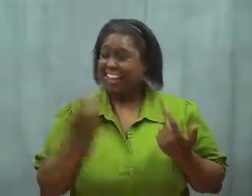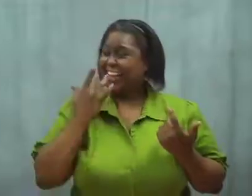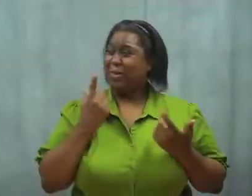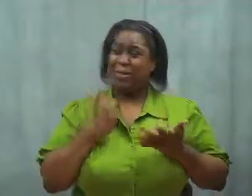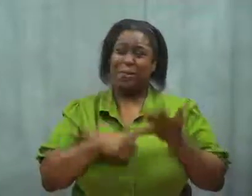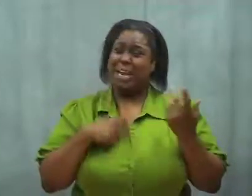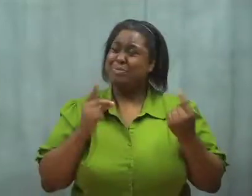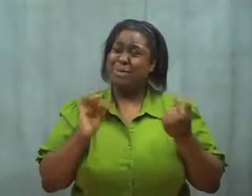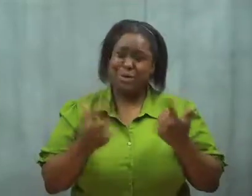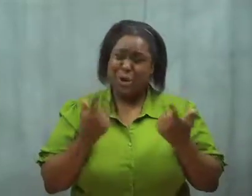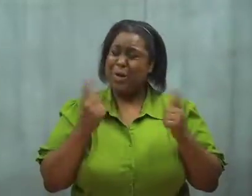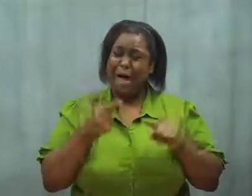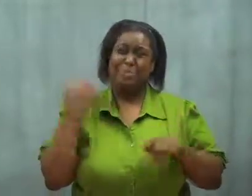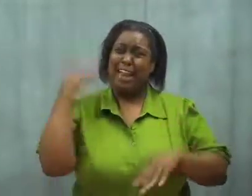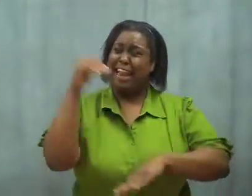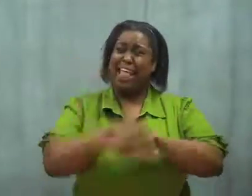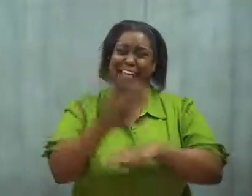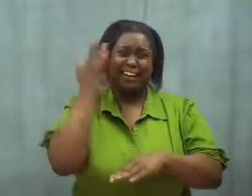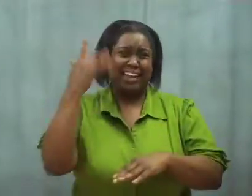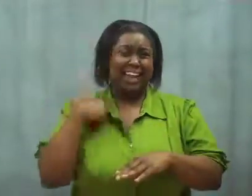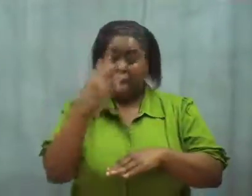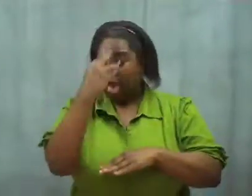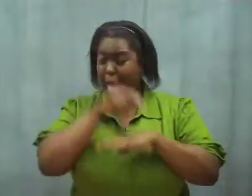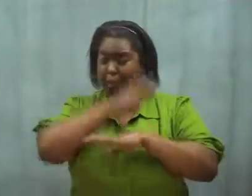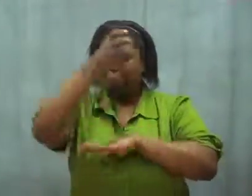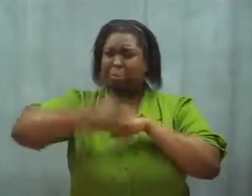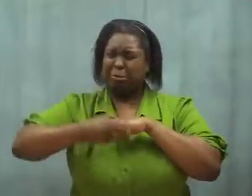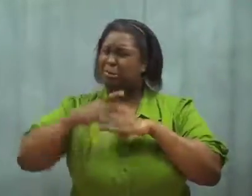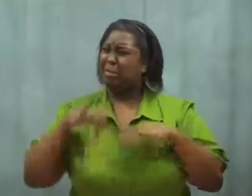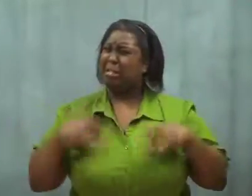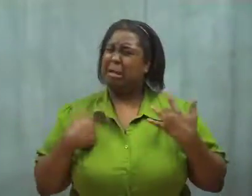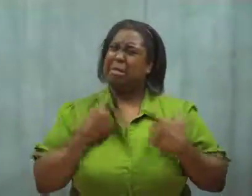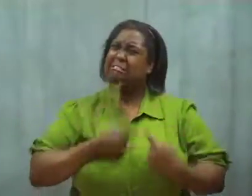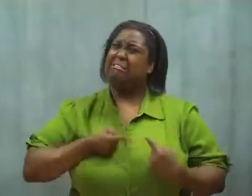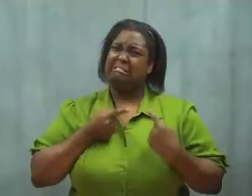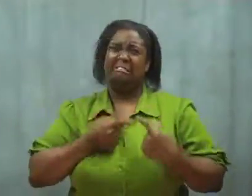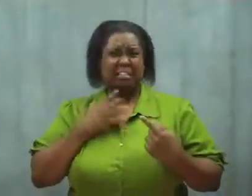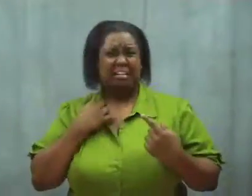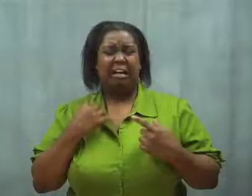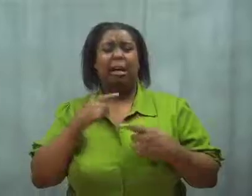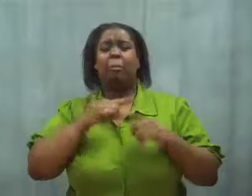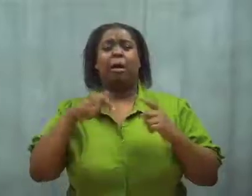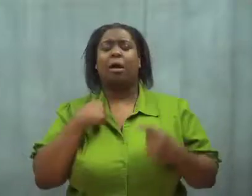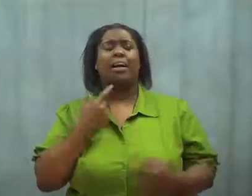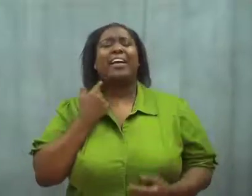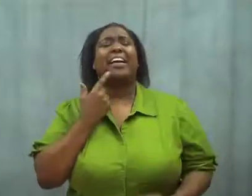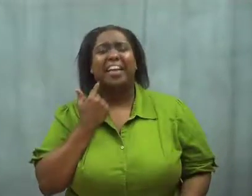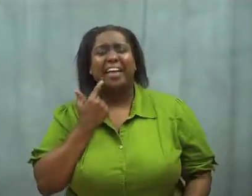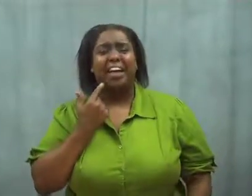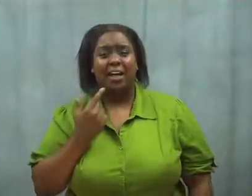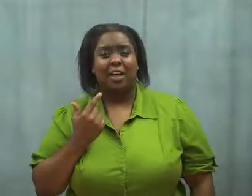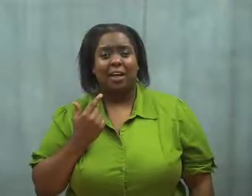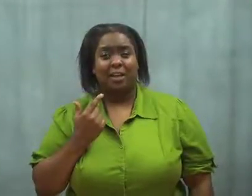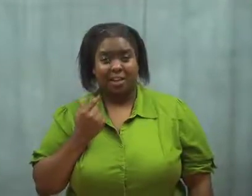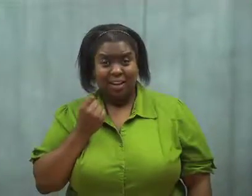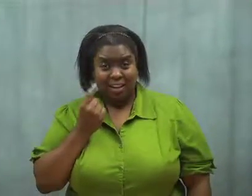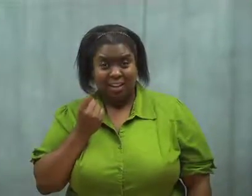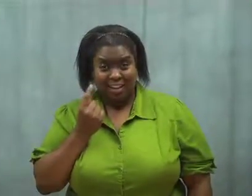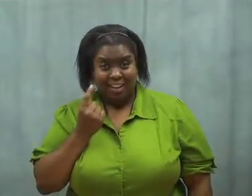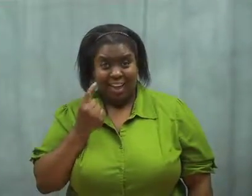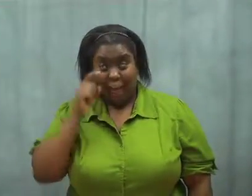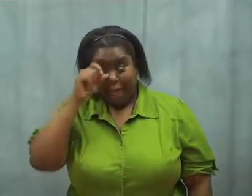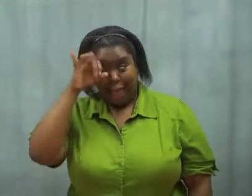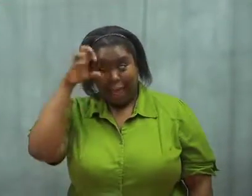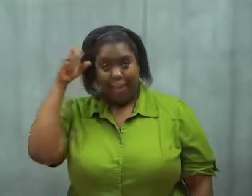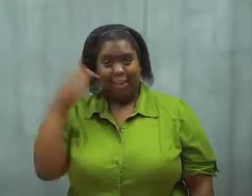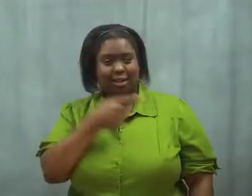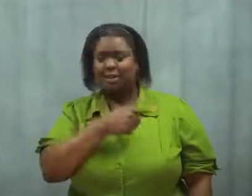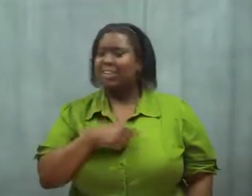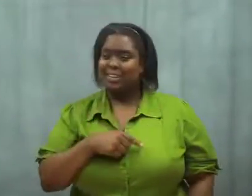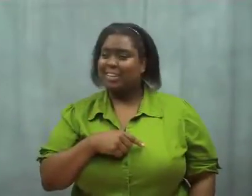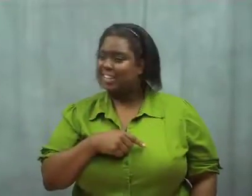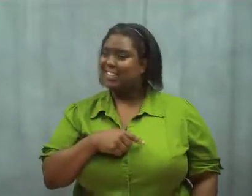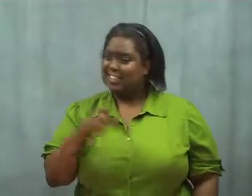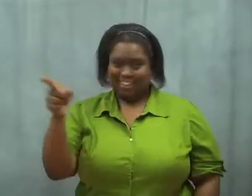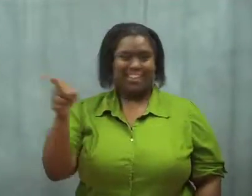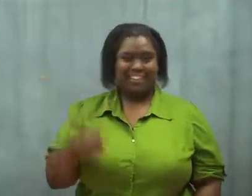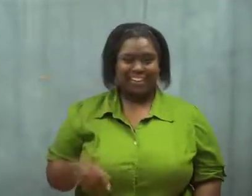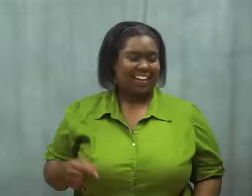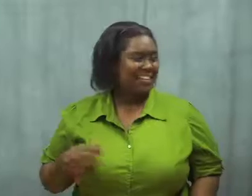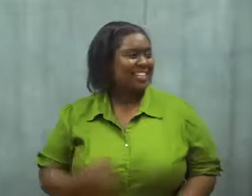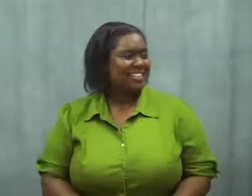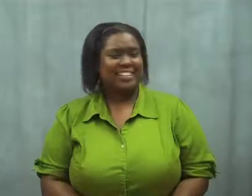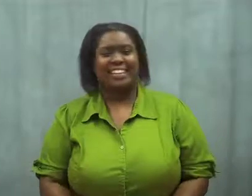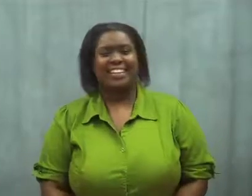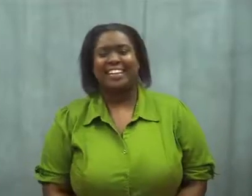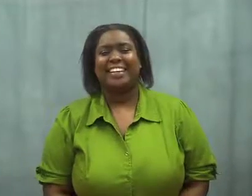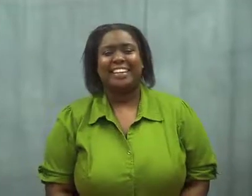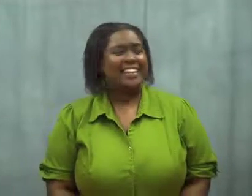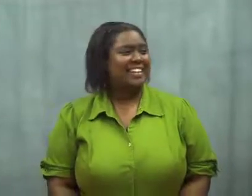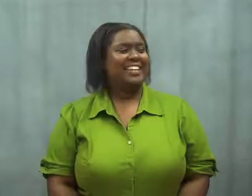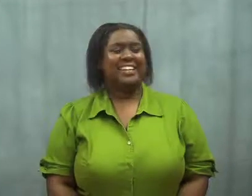I was thinking about what I was doing last night when I fell out of the bed,